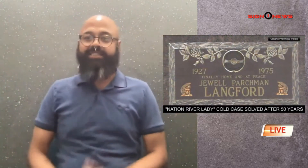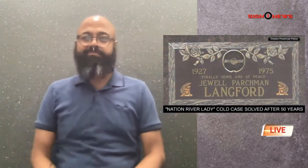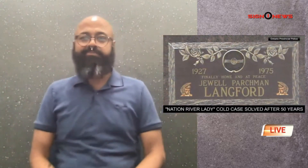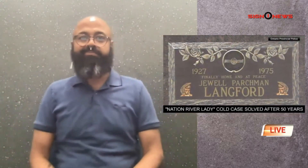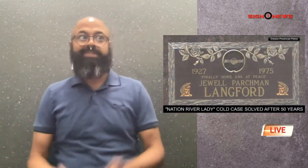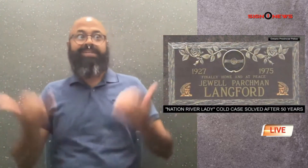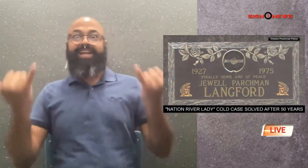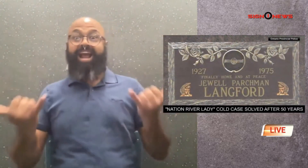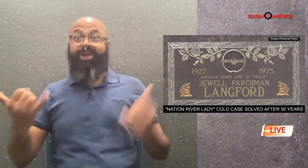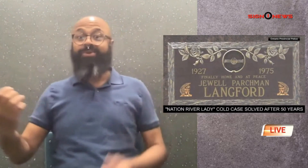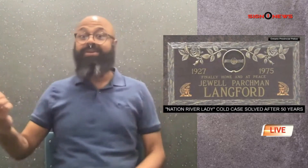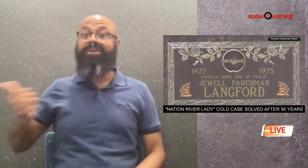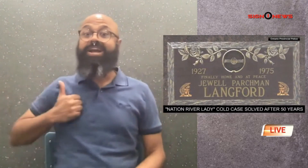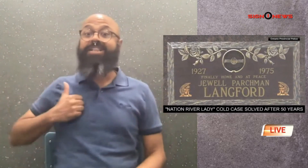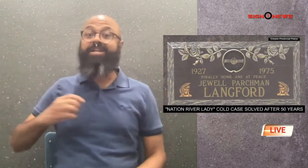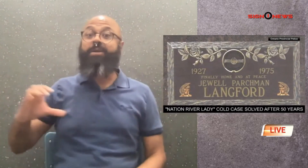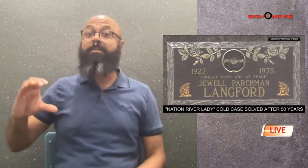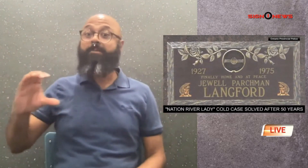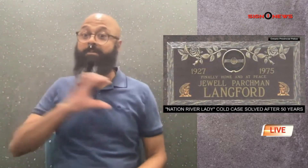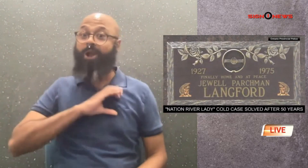But now Canadian police know who she is.